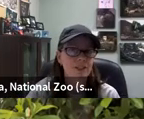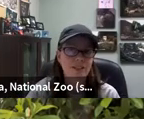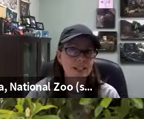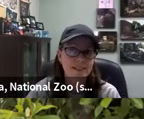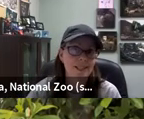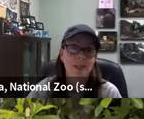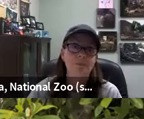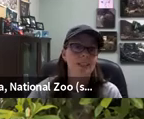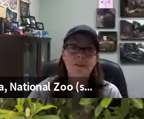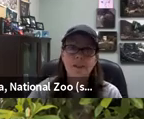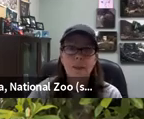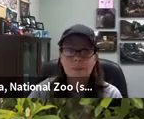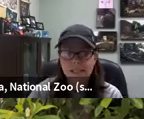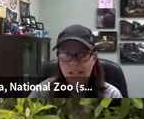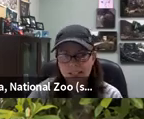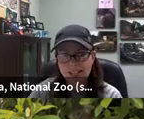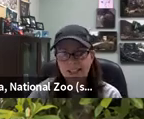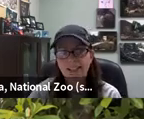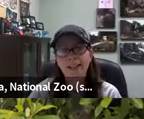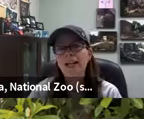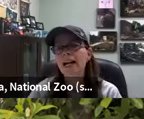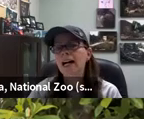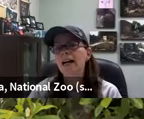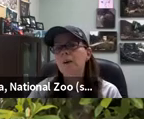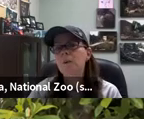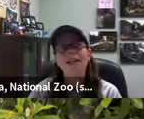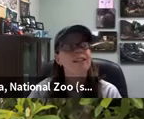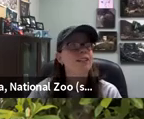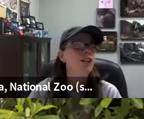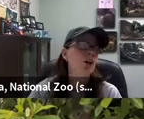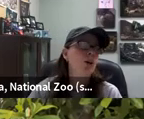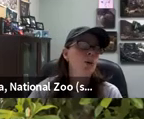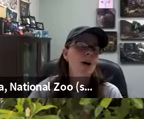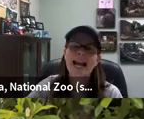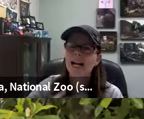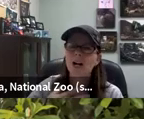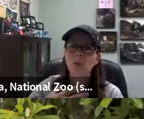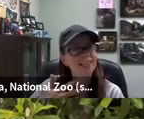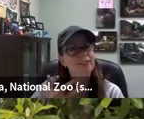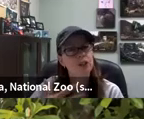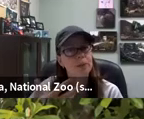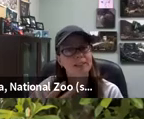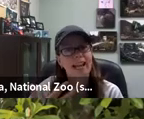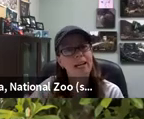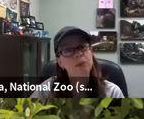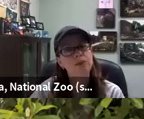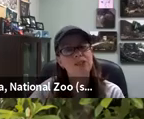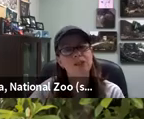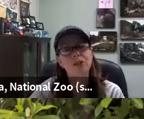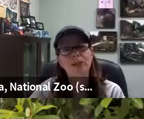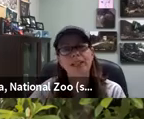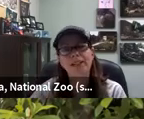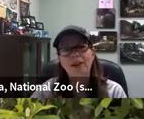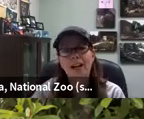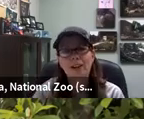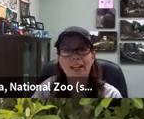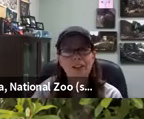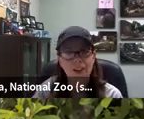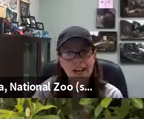they've eaten some leaf that might be toxic. We need to know about the animals